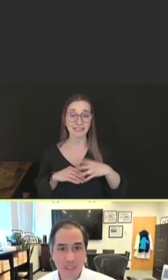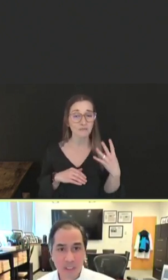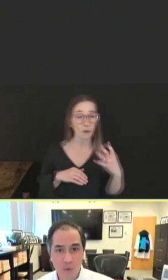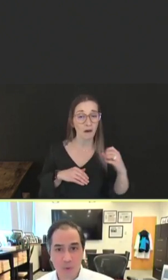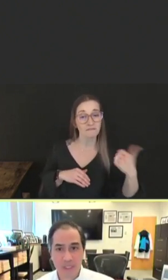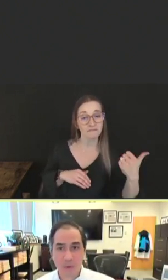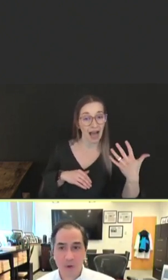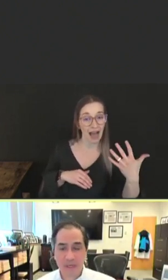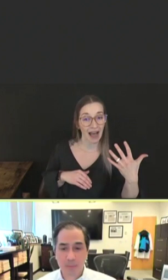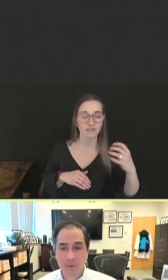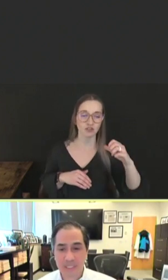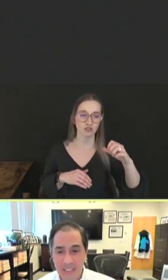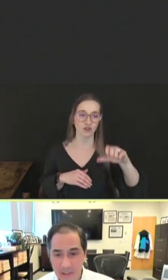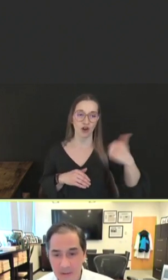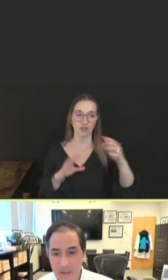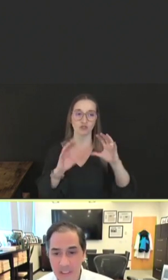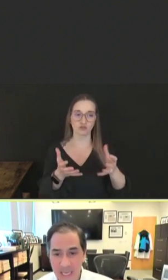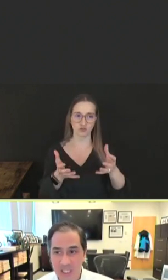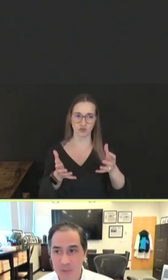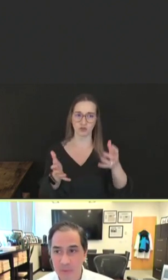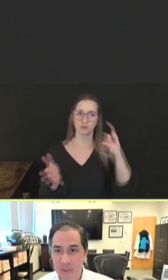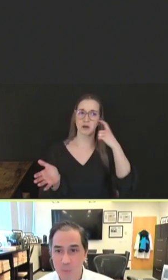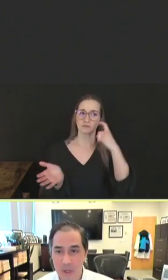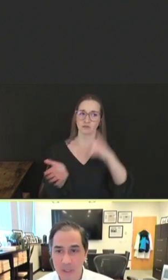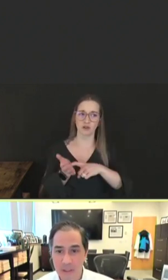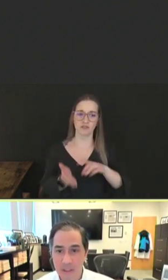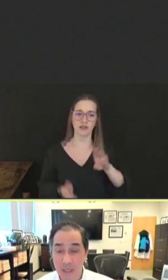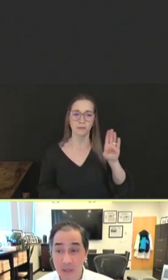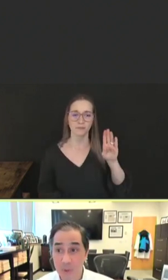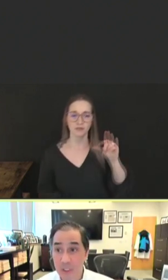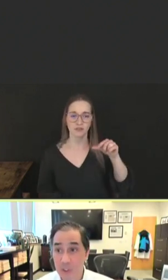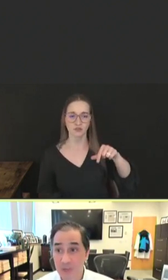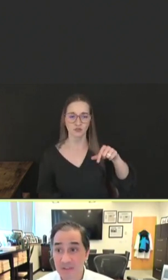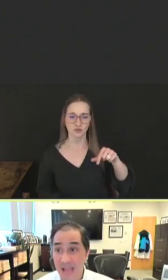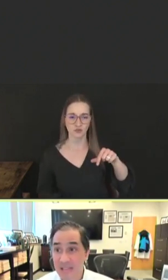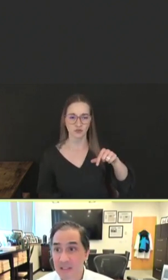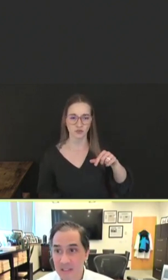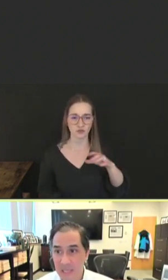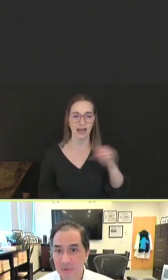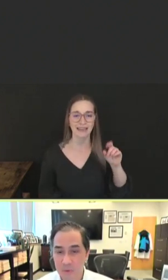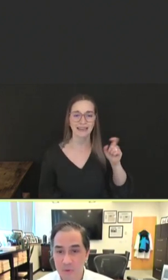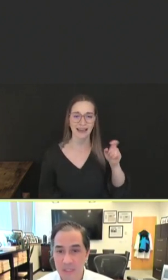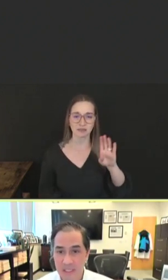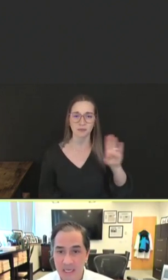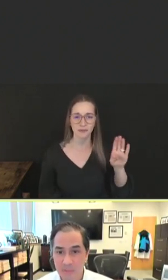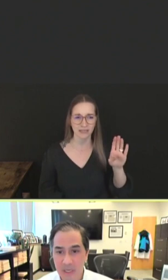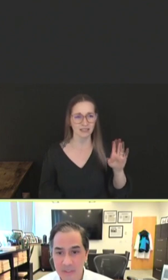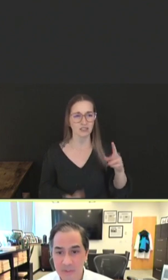BQ1.1 and particularly XBB1 really show a vast escape of neutralizing antibodies.